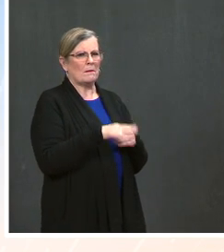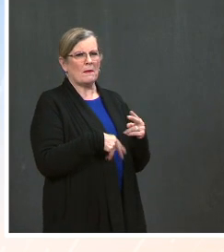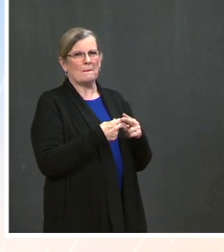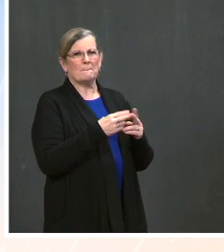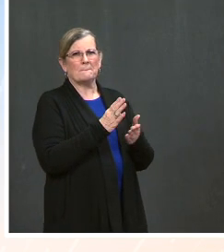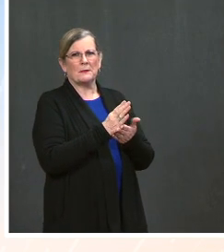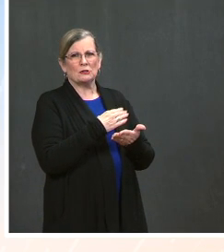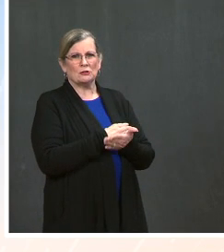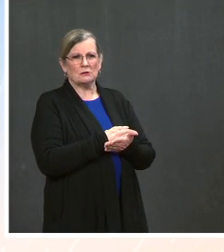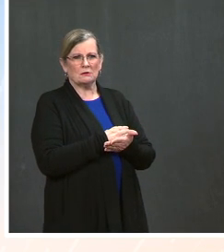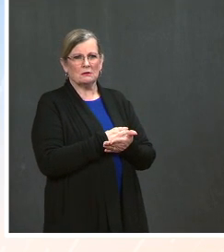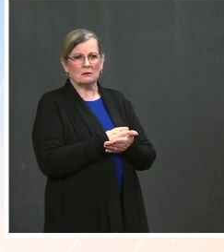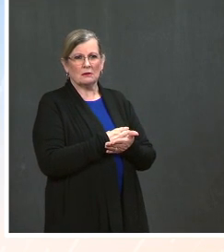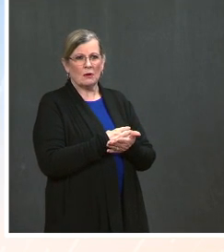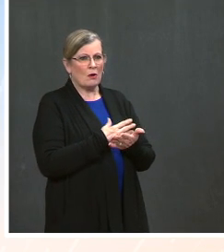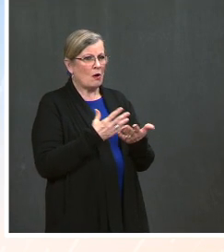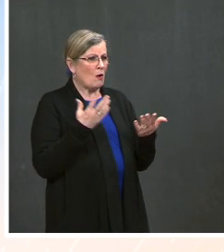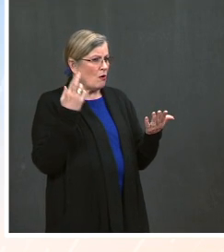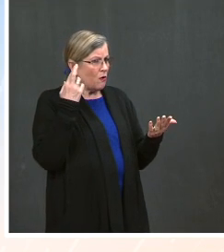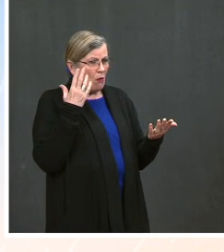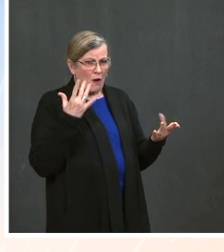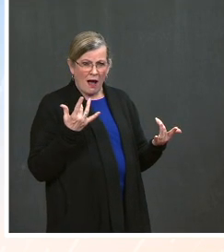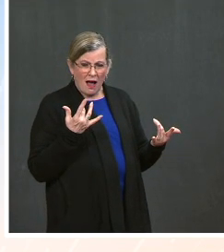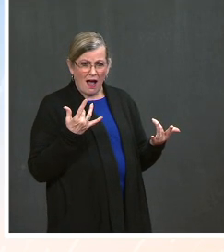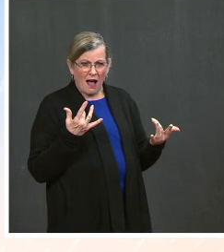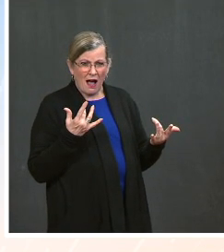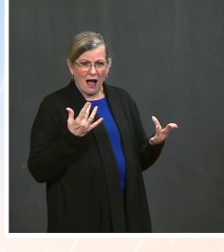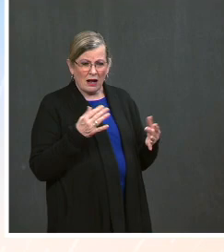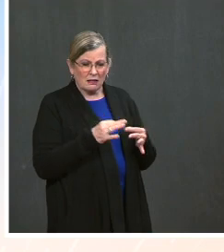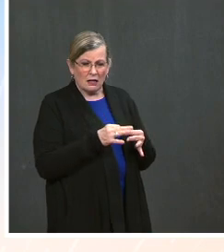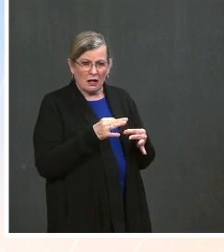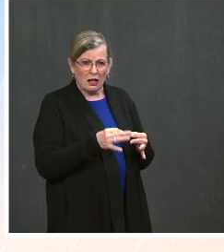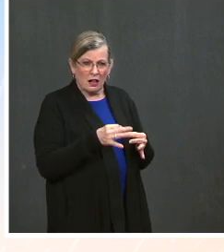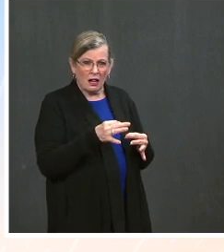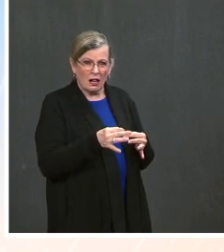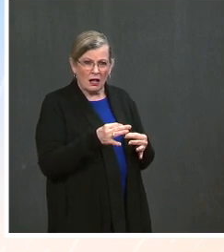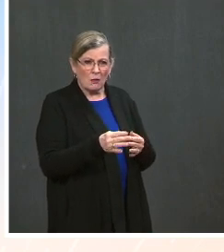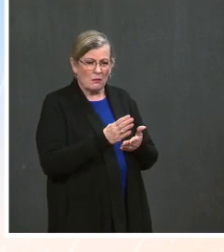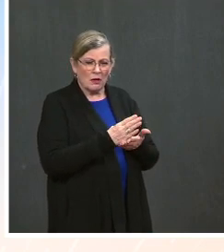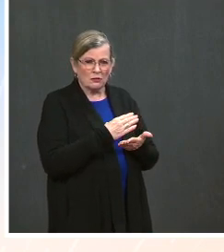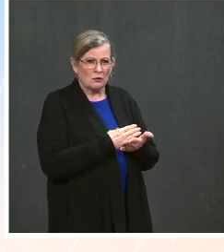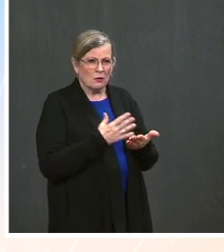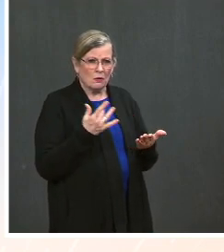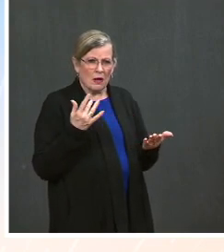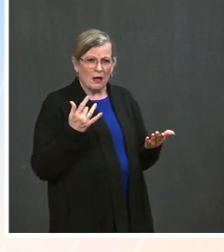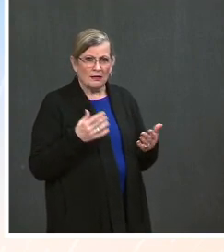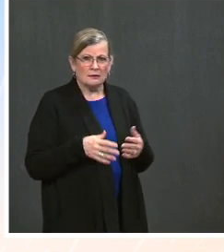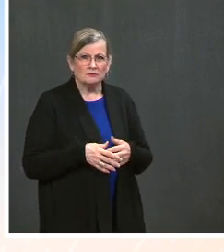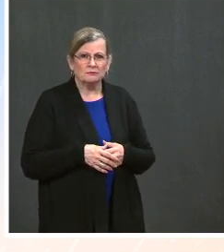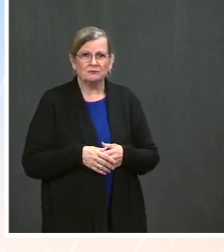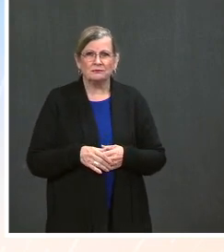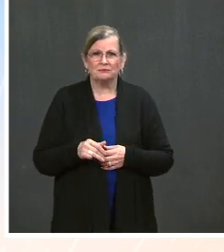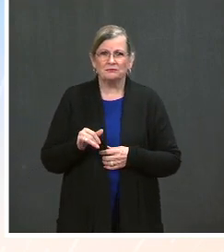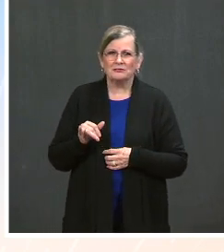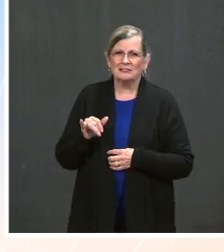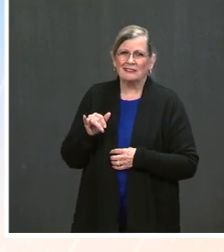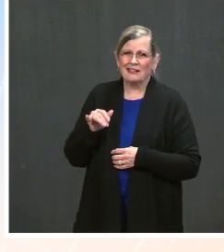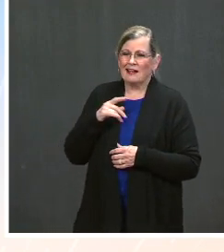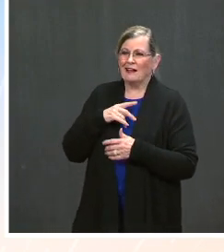So is there any reason why it was delayed? Ms. Psaki: I expect it to be very soon. And I don't have an exact date for you,